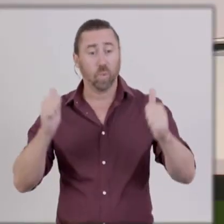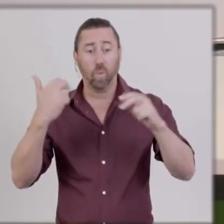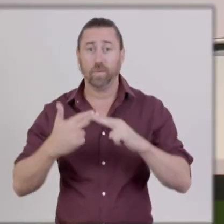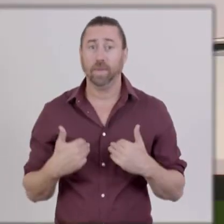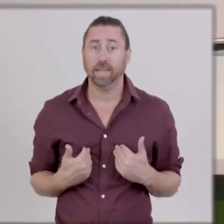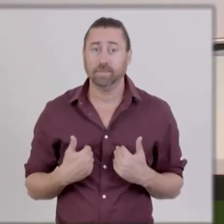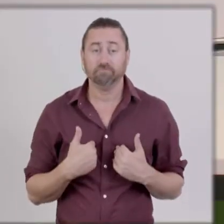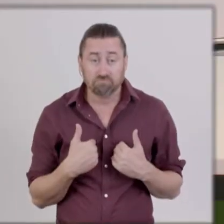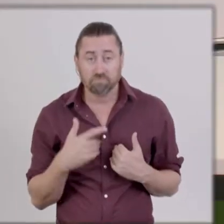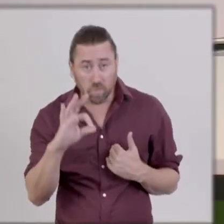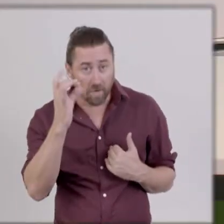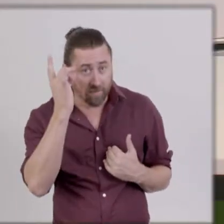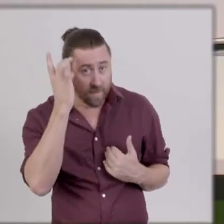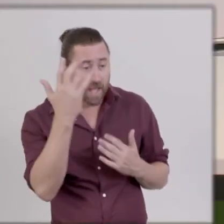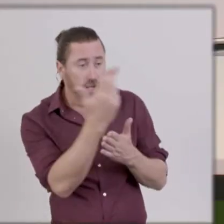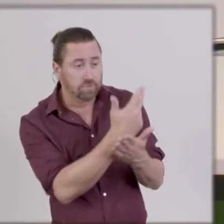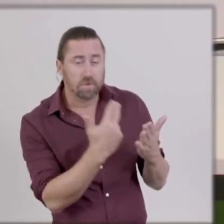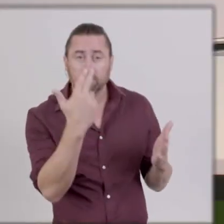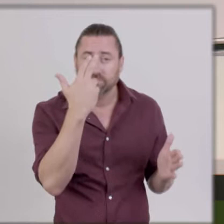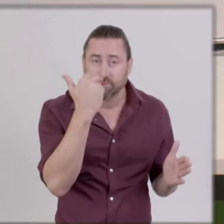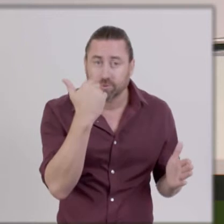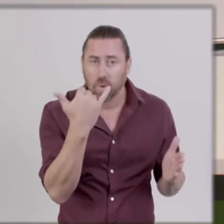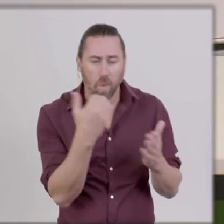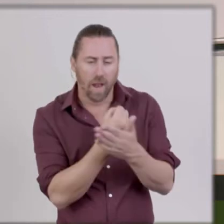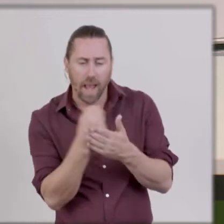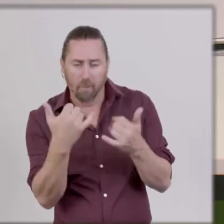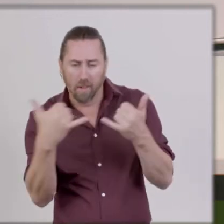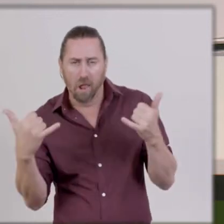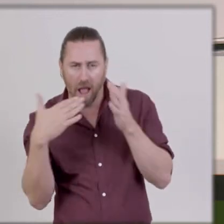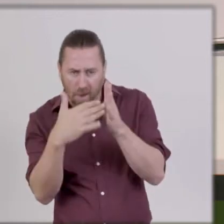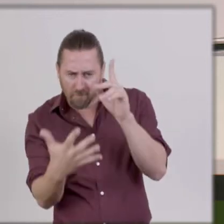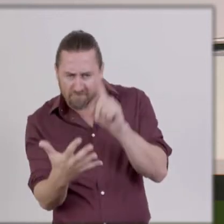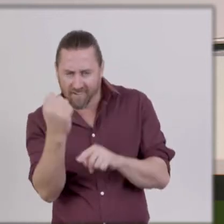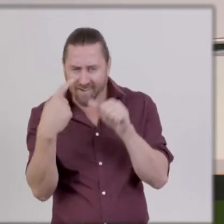Don't forget, though, that drawing diagrams or number lines helps us get to the answer.